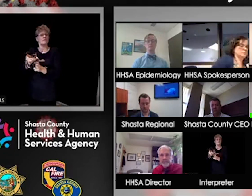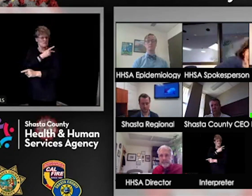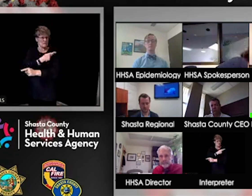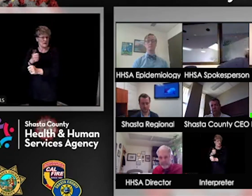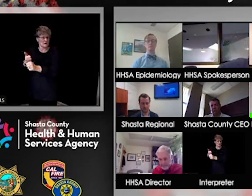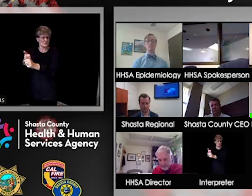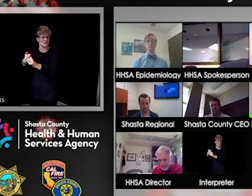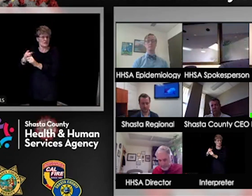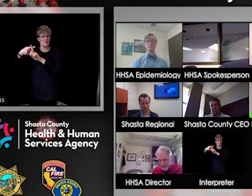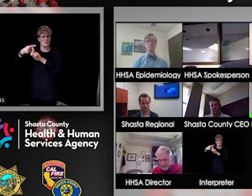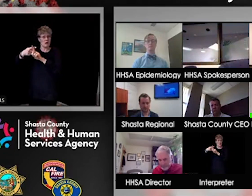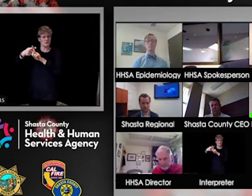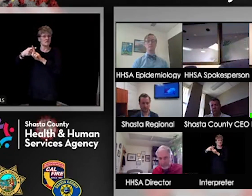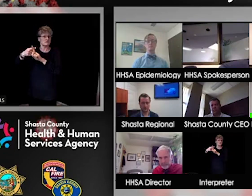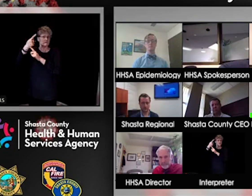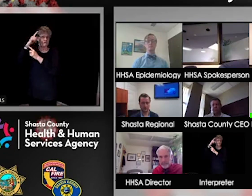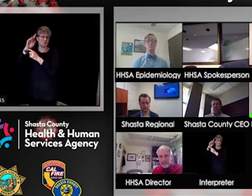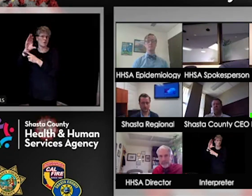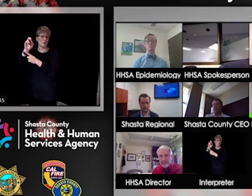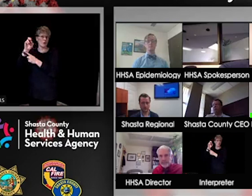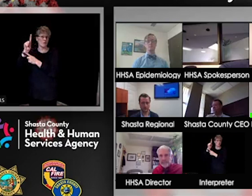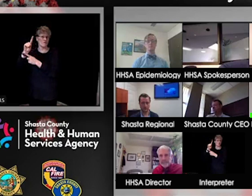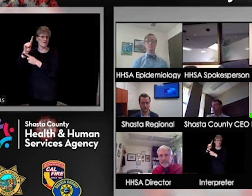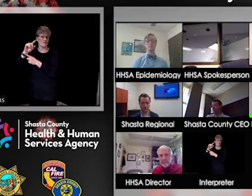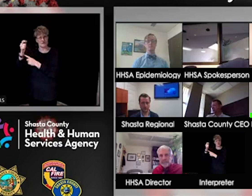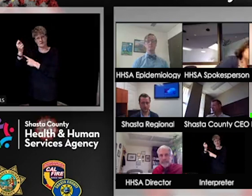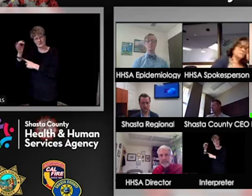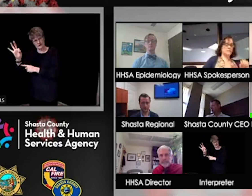into development of reliable serologic testing which will help us understand individual and